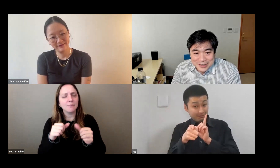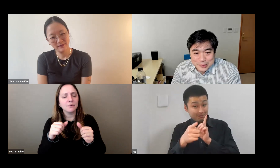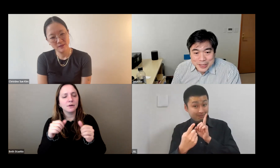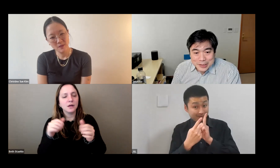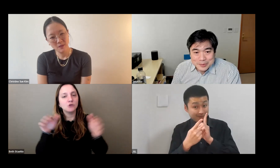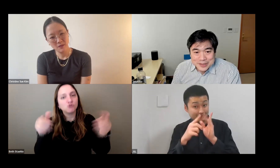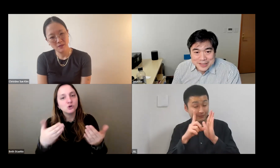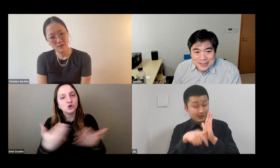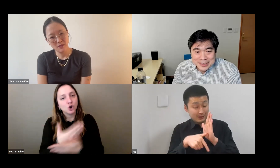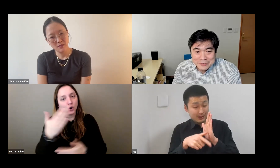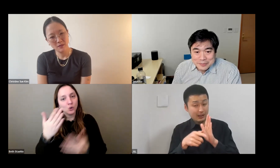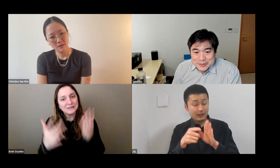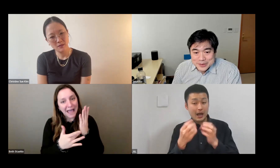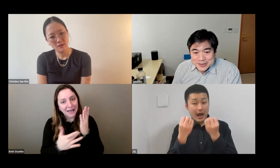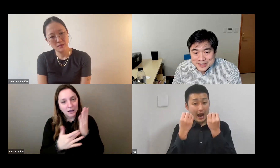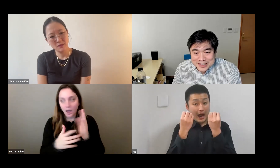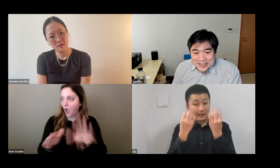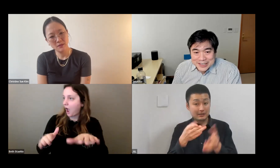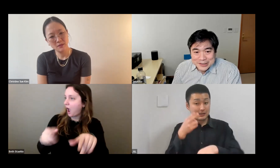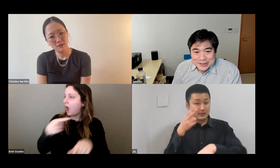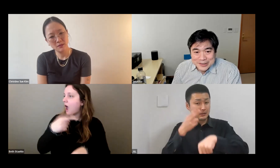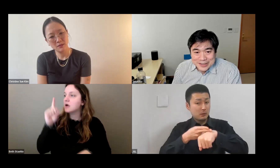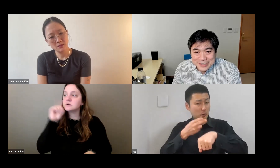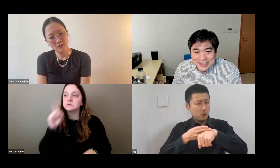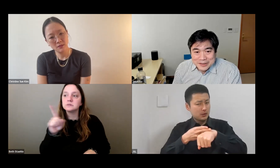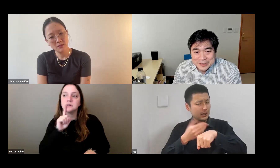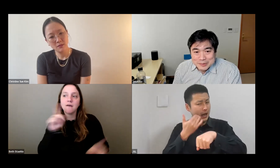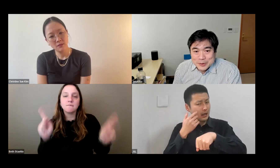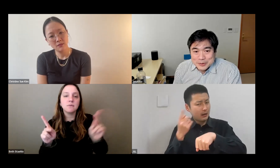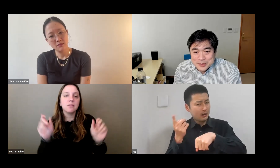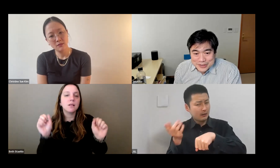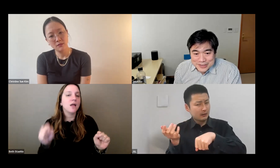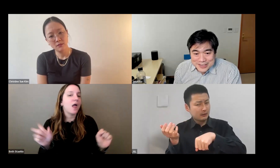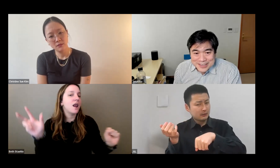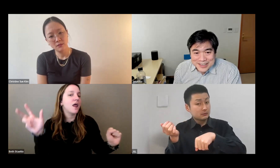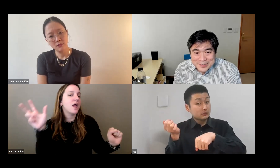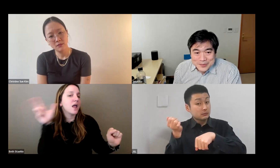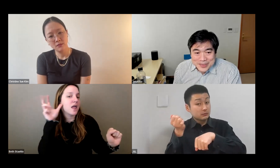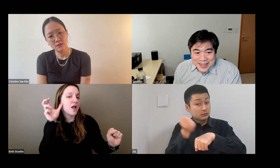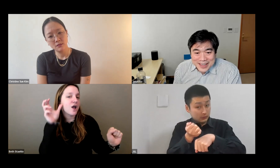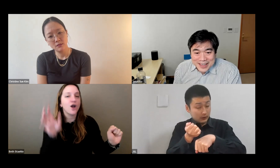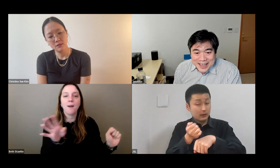to help deaf people hear spoken words.